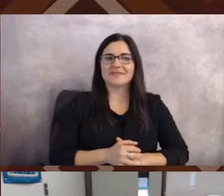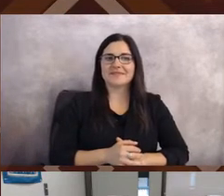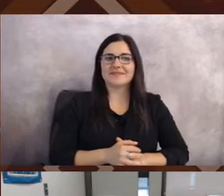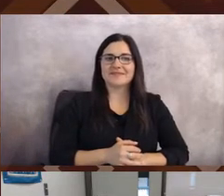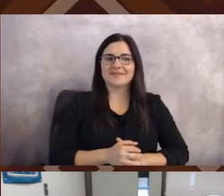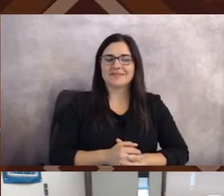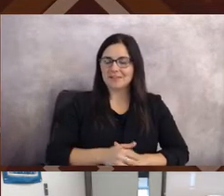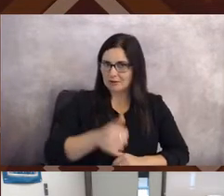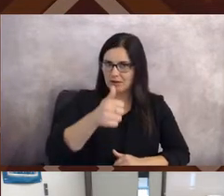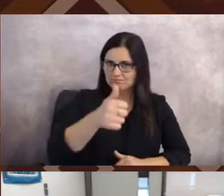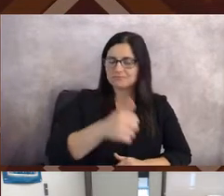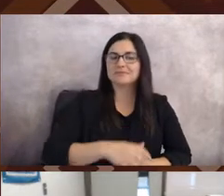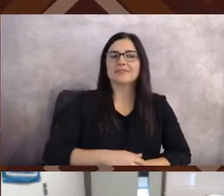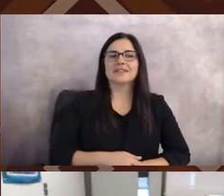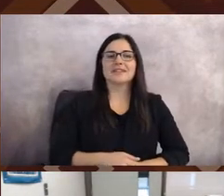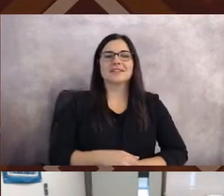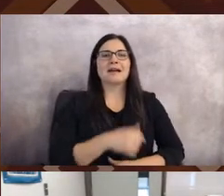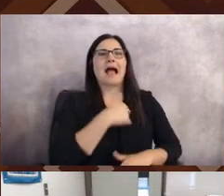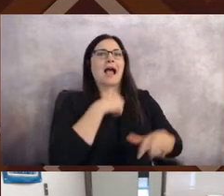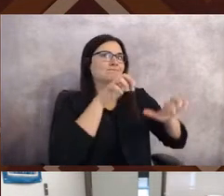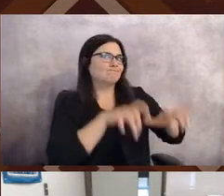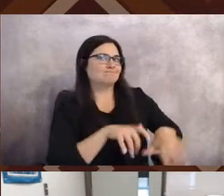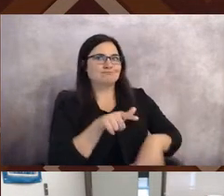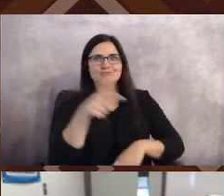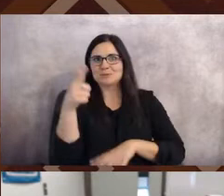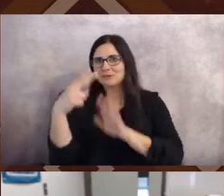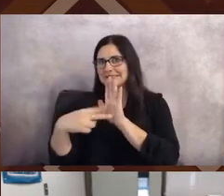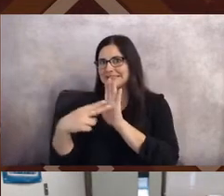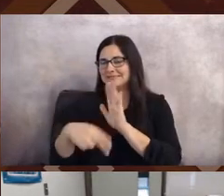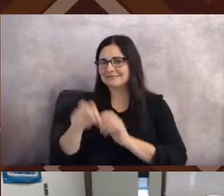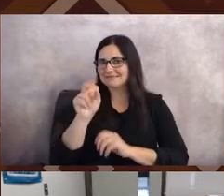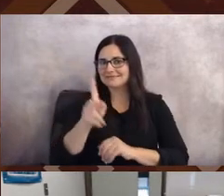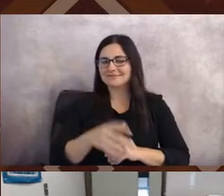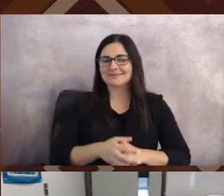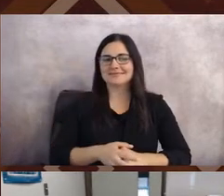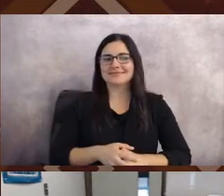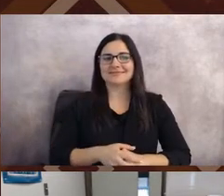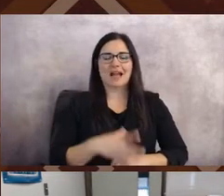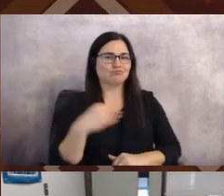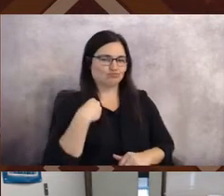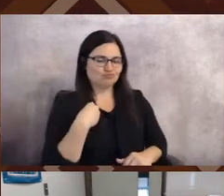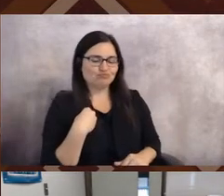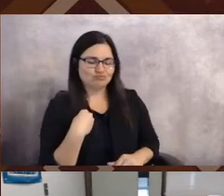so I put the slide together so you need to copy representation.